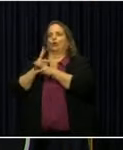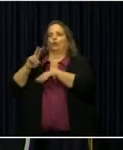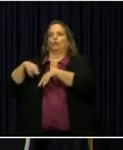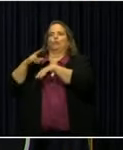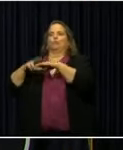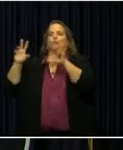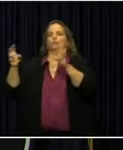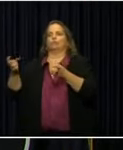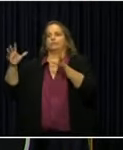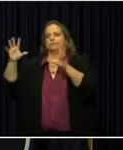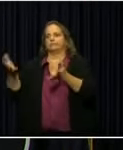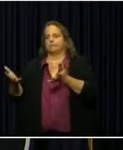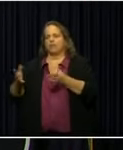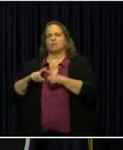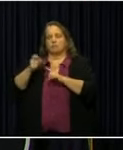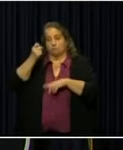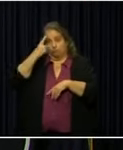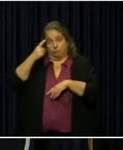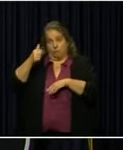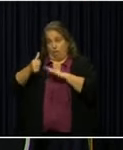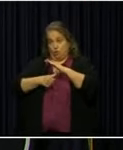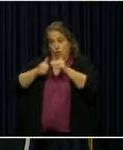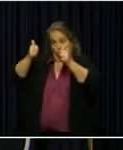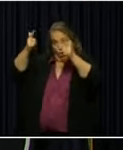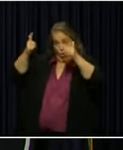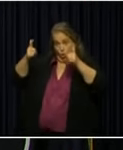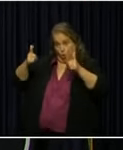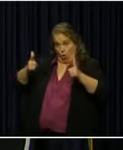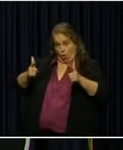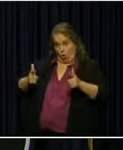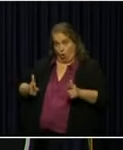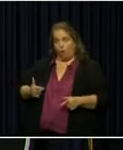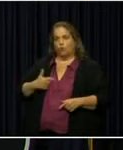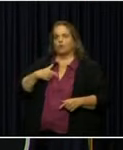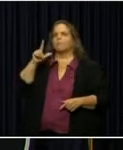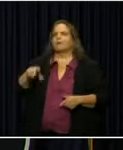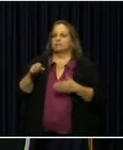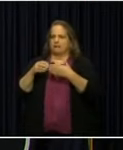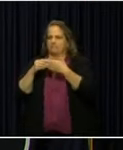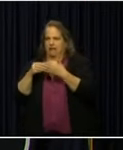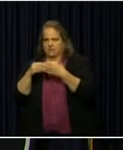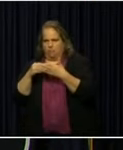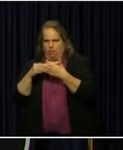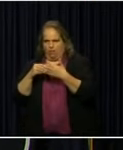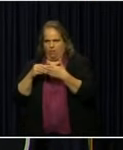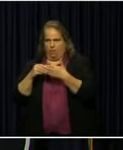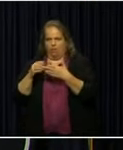MAY BE SOME LOOSENING IN THE EARLIER PART OF MAY, BUT IT